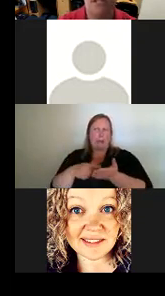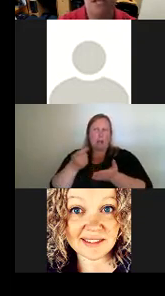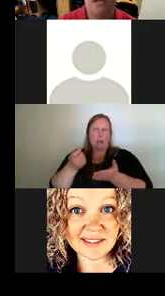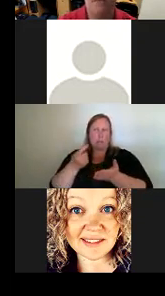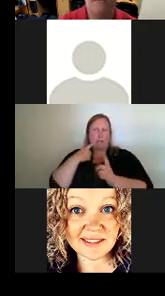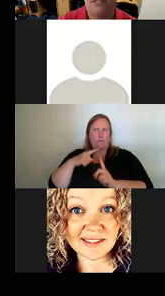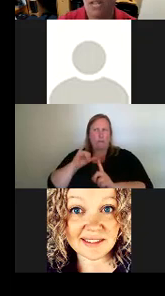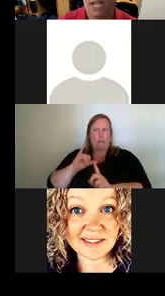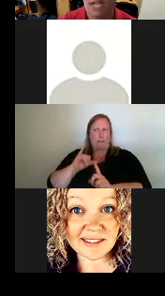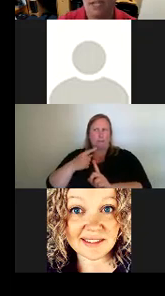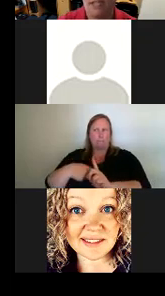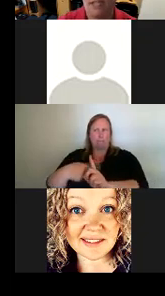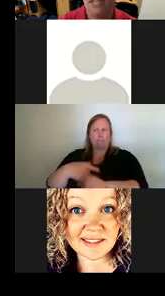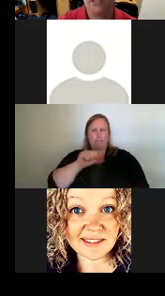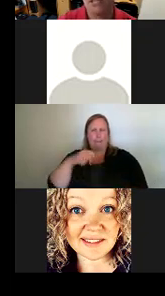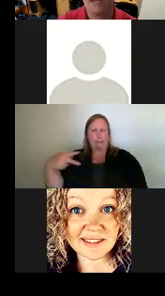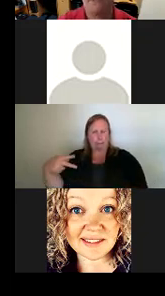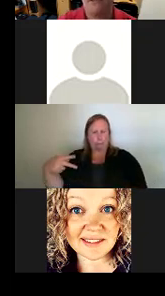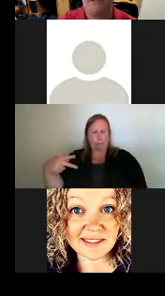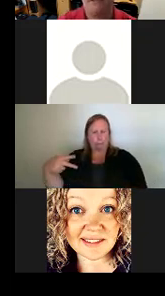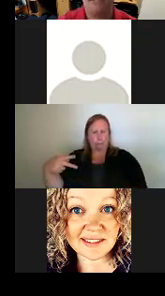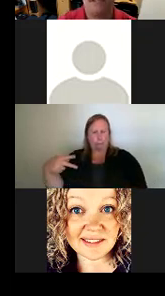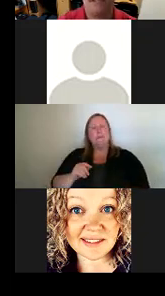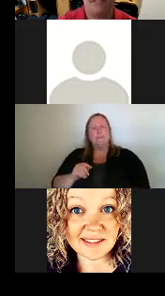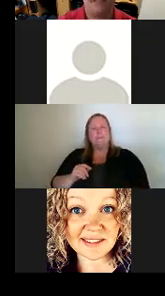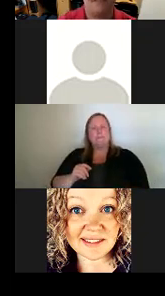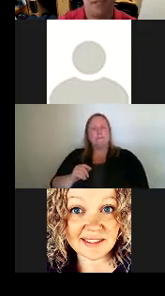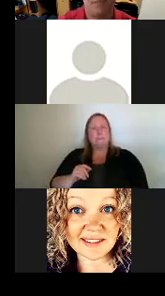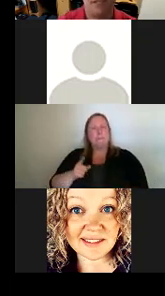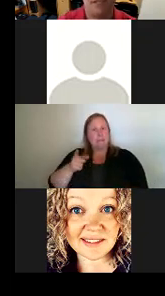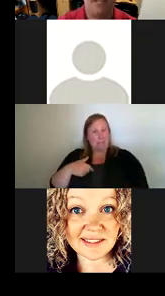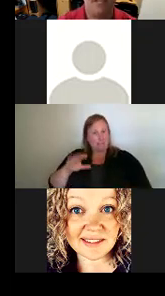THEY ACTUALLY HAVE CLASSES THAT THEY DEVELOPED THAT ARE